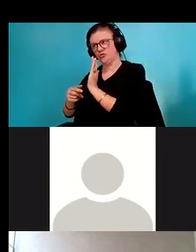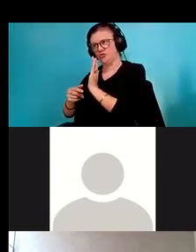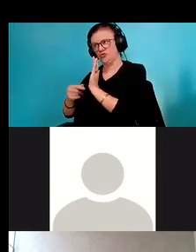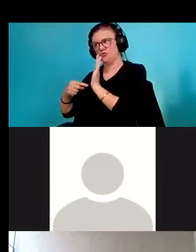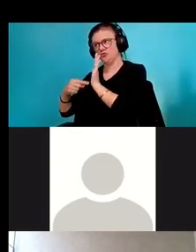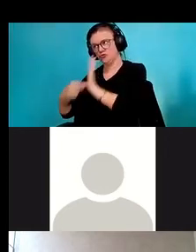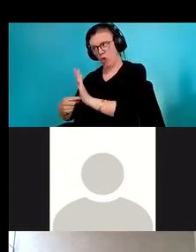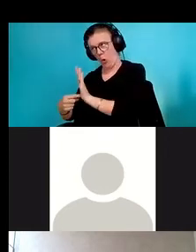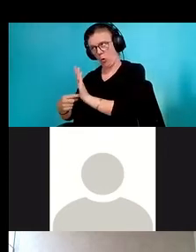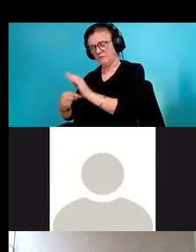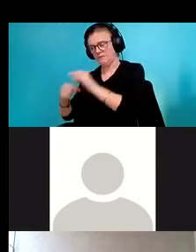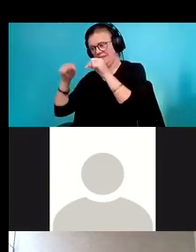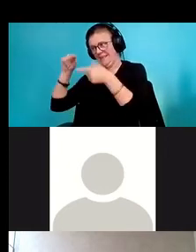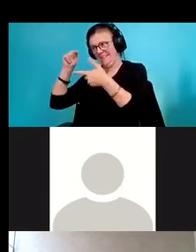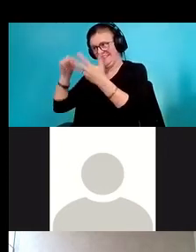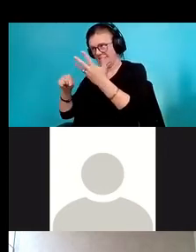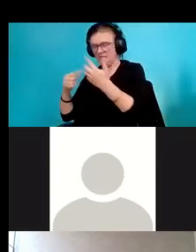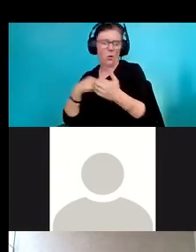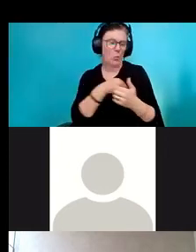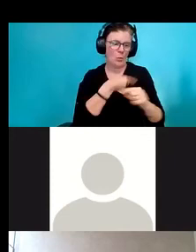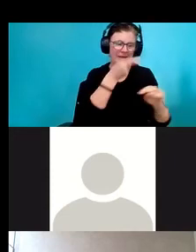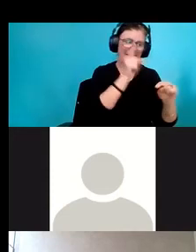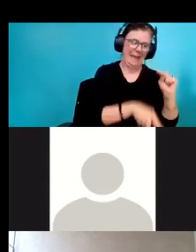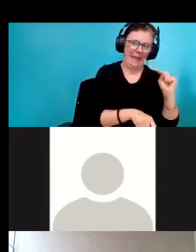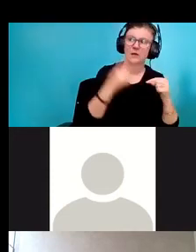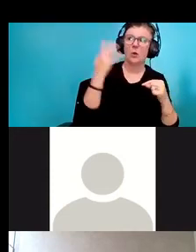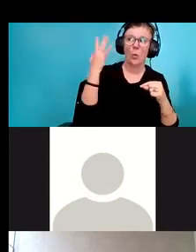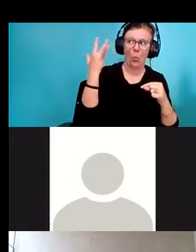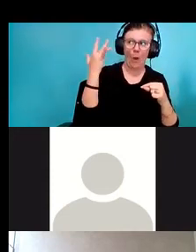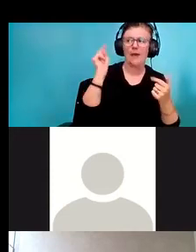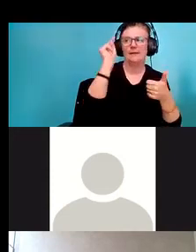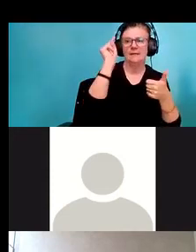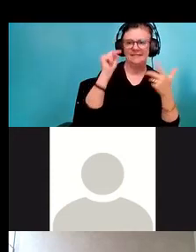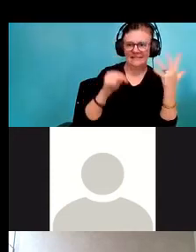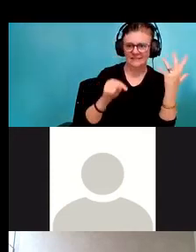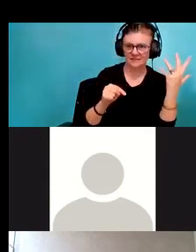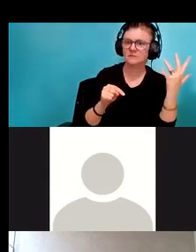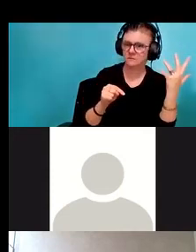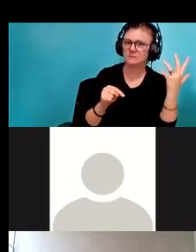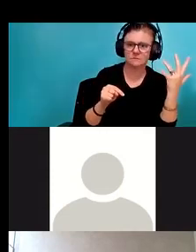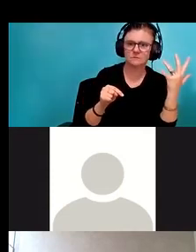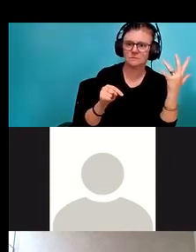but we are not able to do it because of this. So those are a few examples of ways